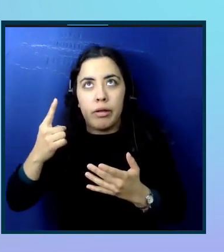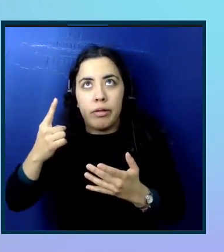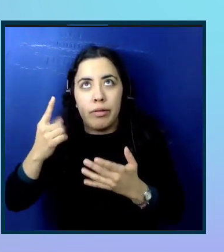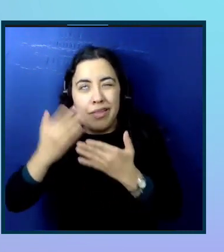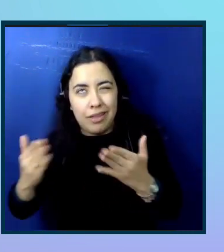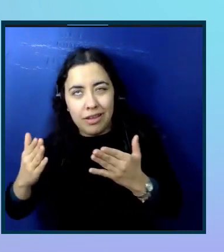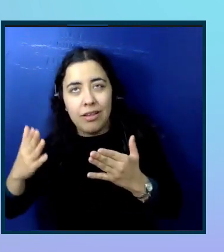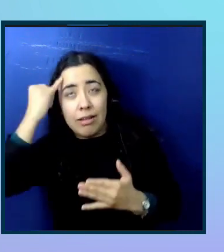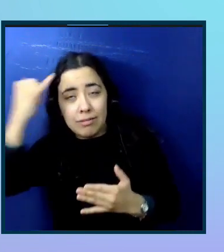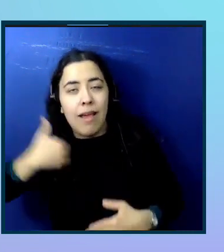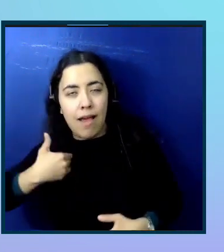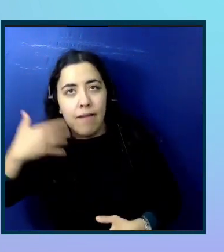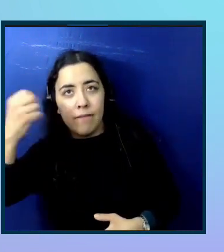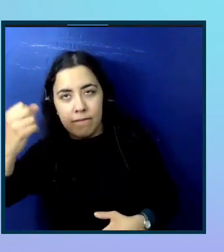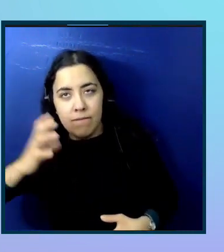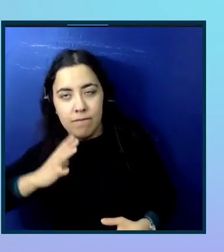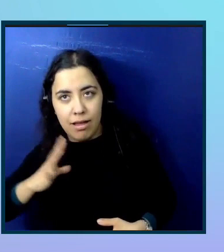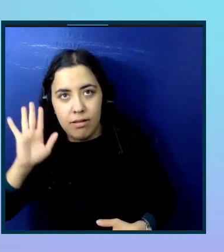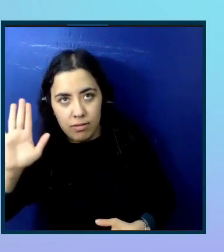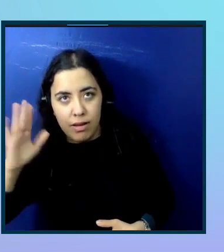and to have it in Figma.